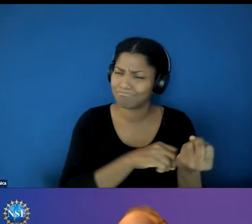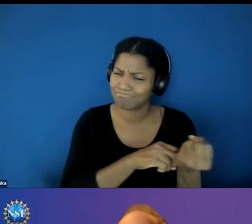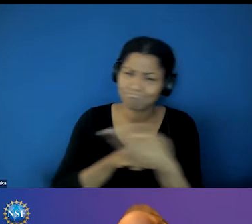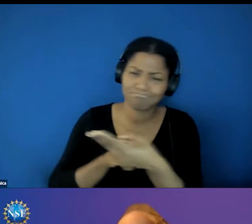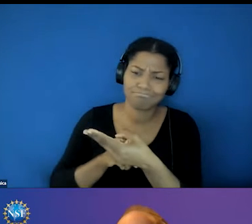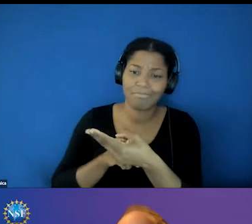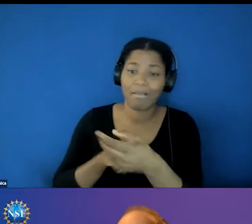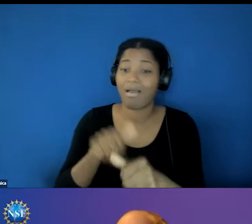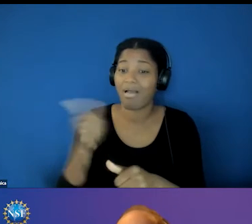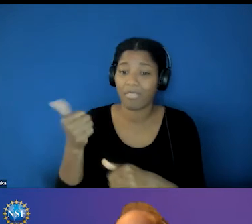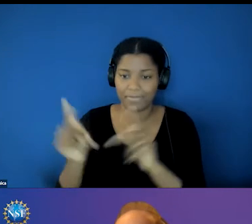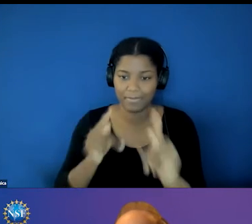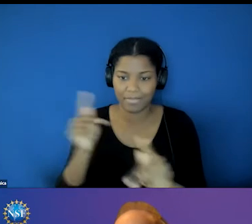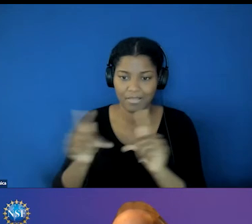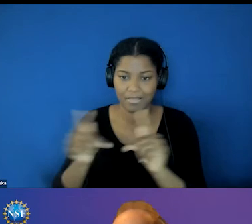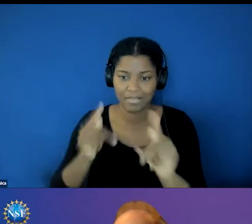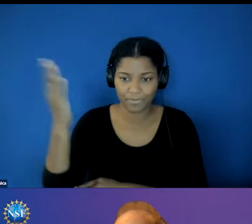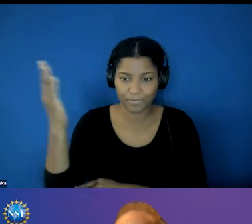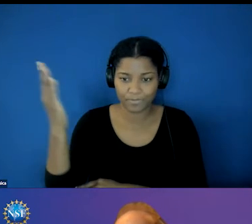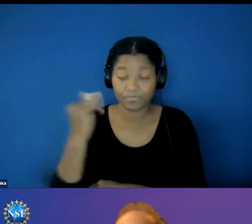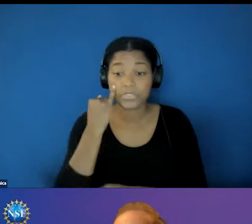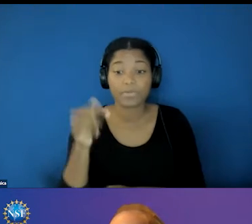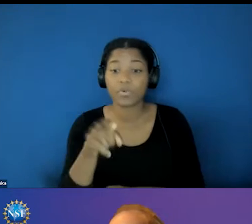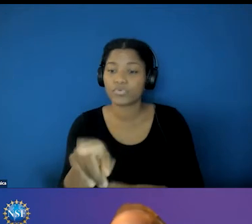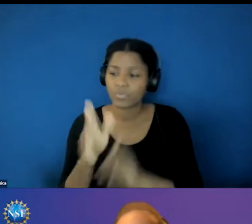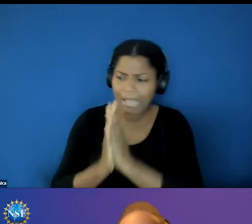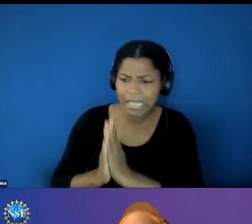if you're asking for a piece of research instrument, instrumentation.